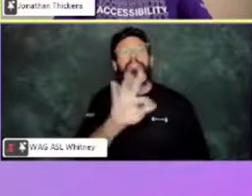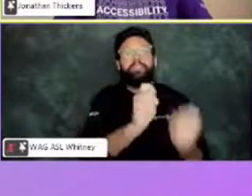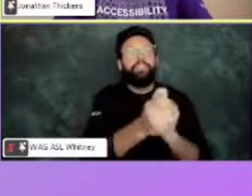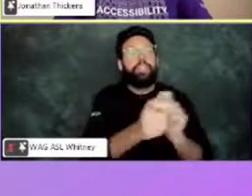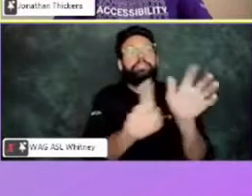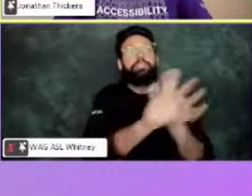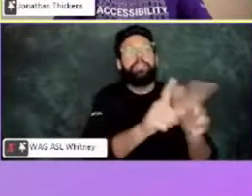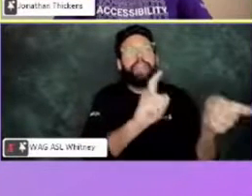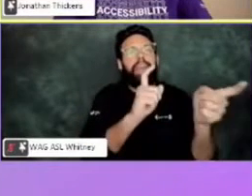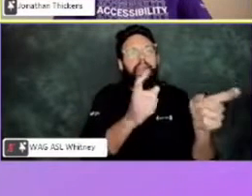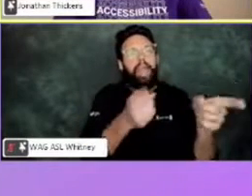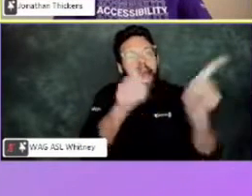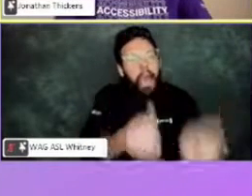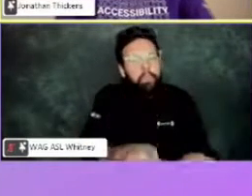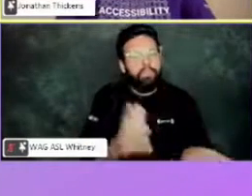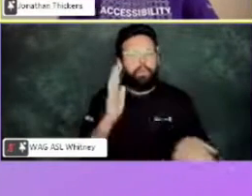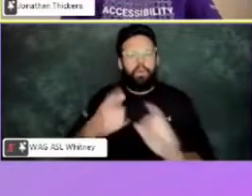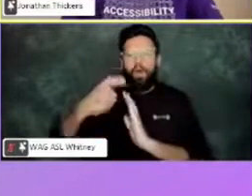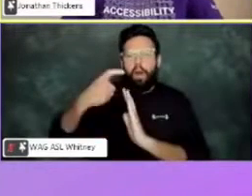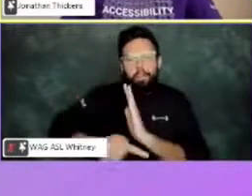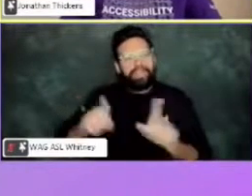and uploads the results directly to axe Developer Hub.